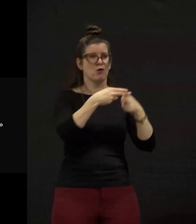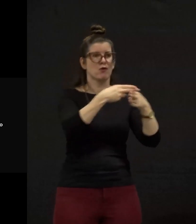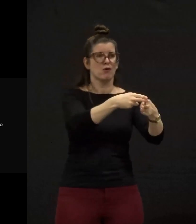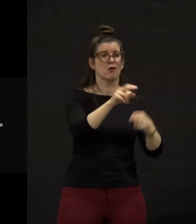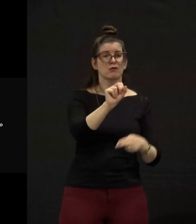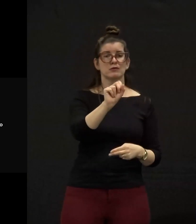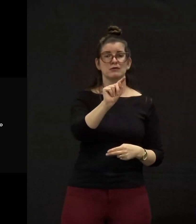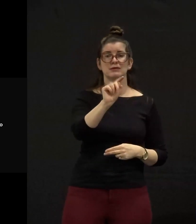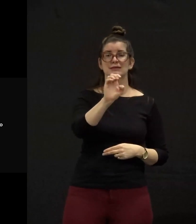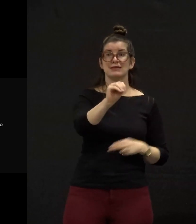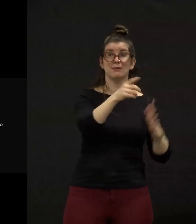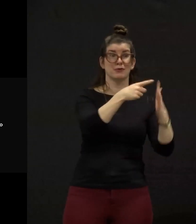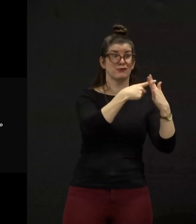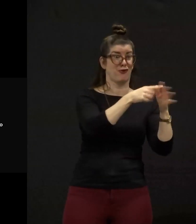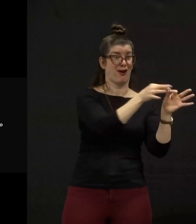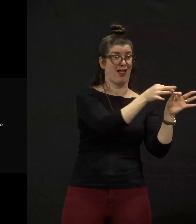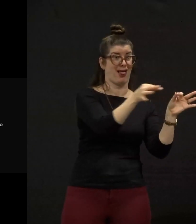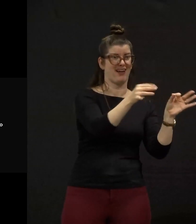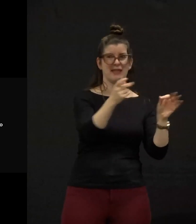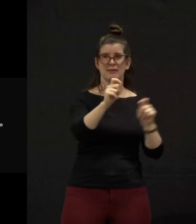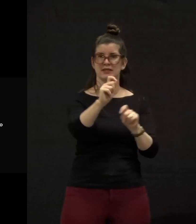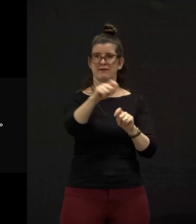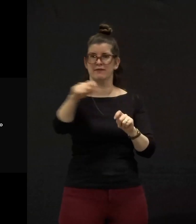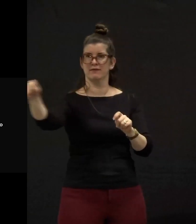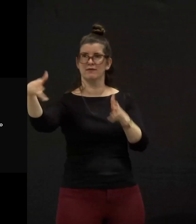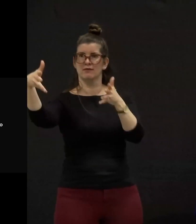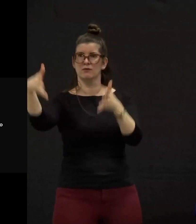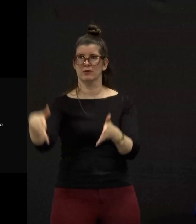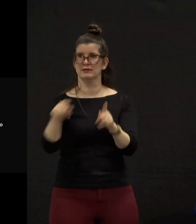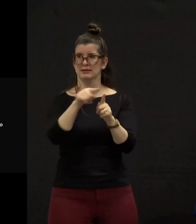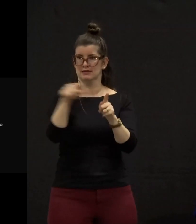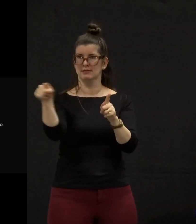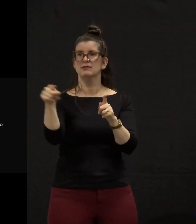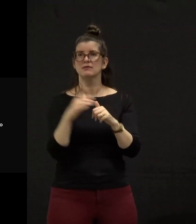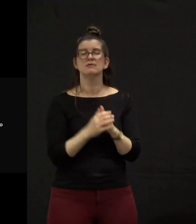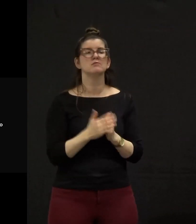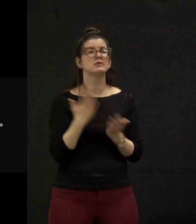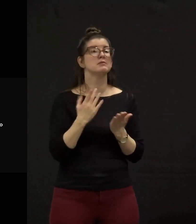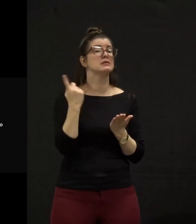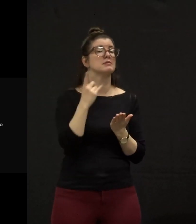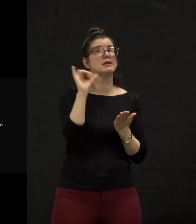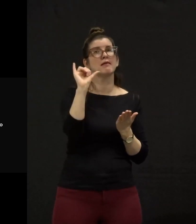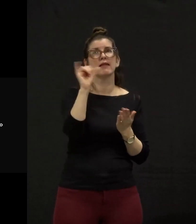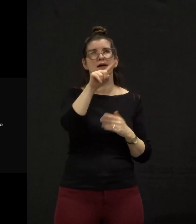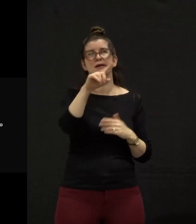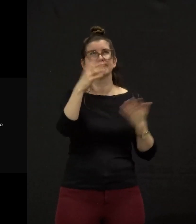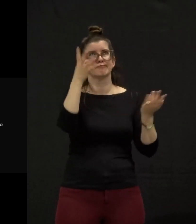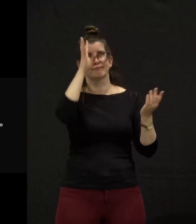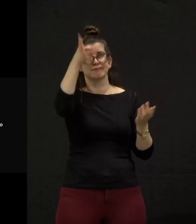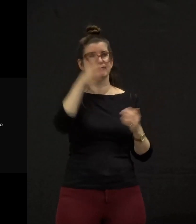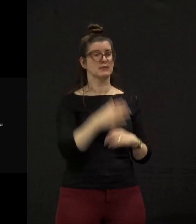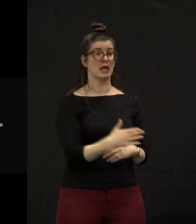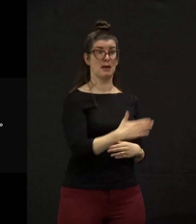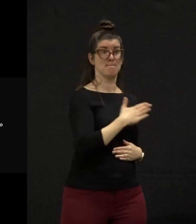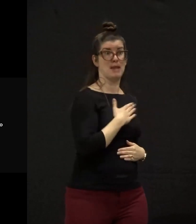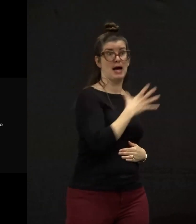and then they fill in the rest. So it might be something like, my mom is,